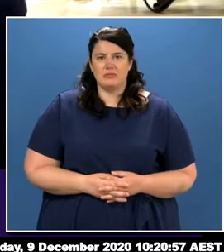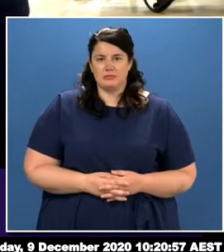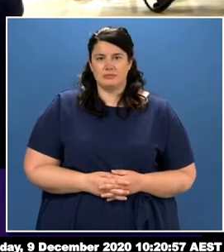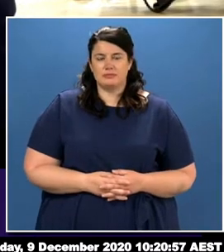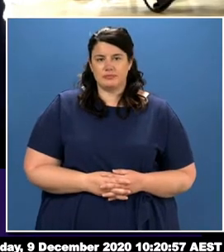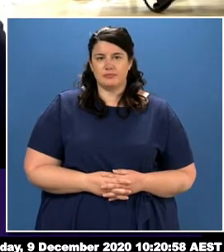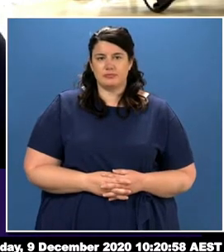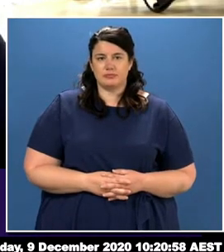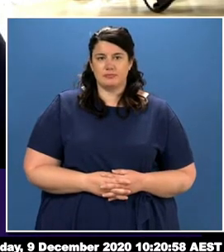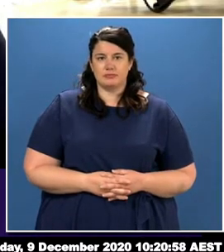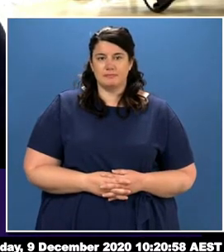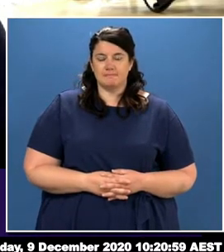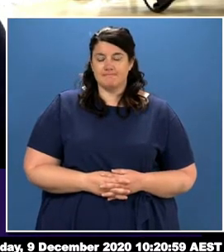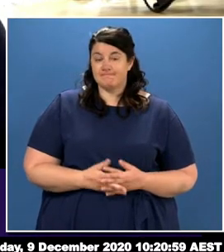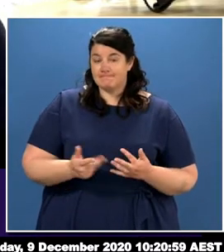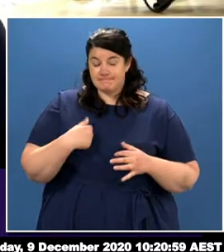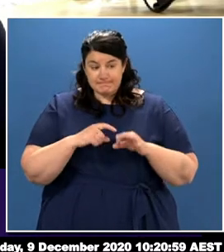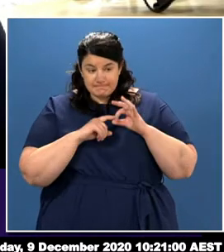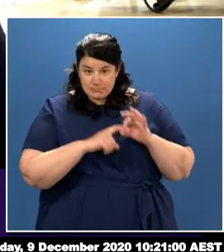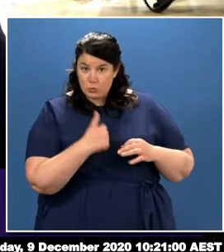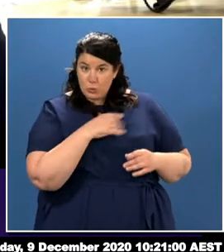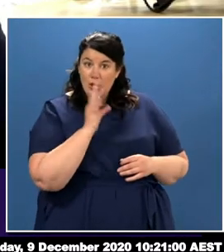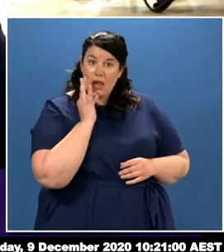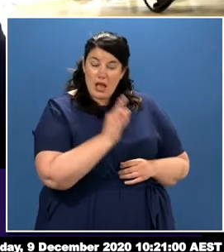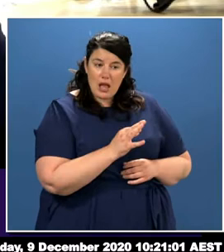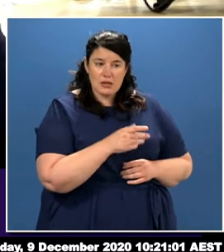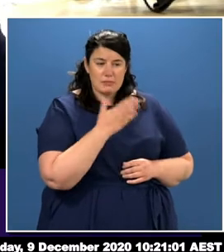Mr Collins, what I would like to do is just --- if you can tell us a little bit about your disability.